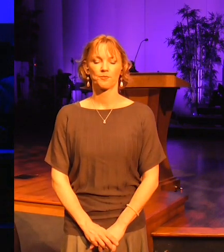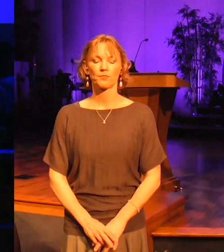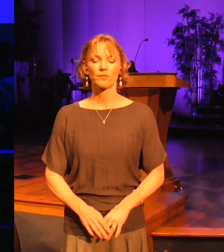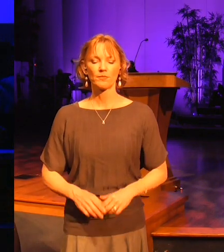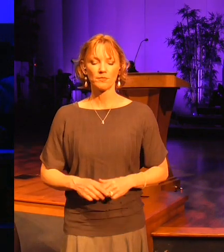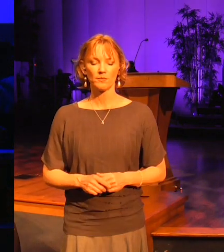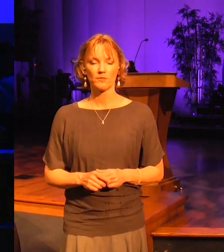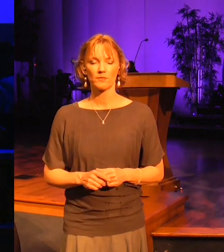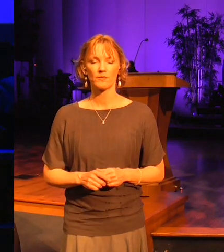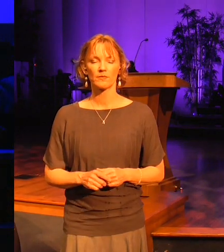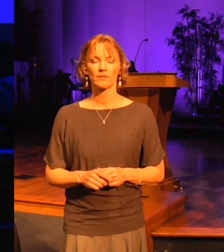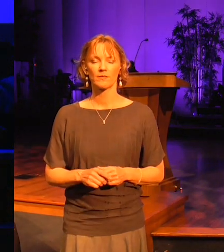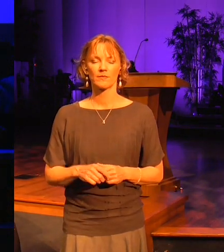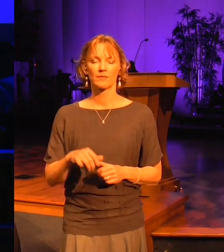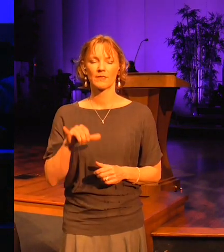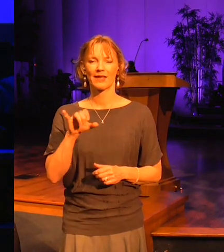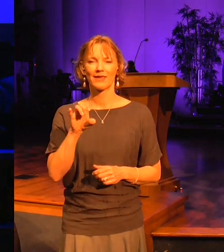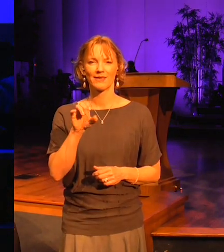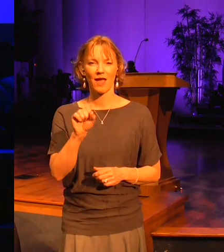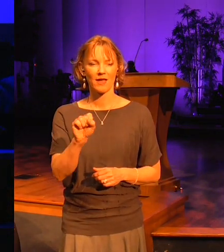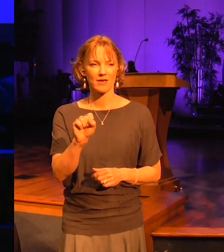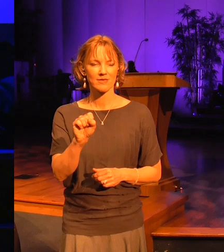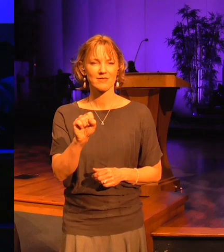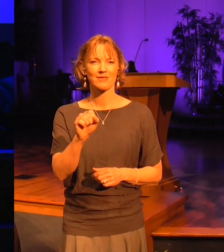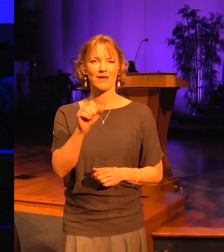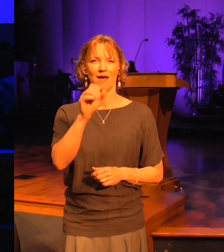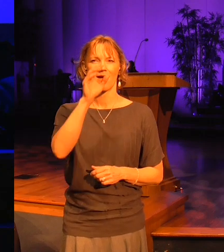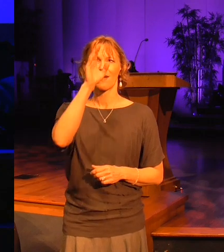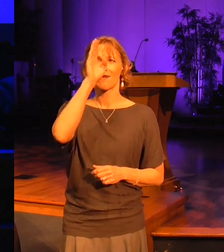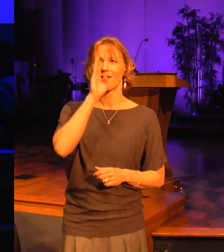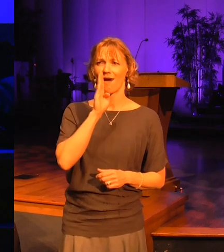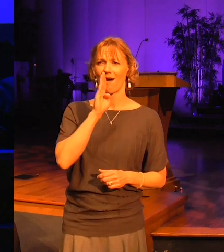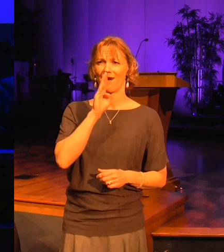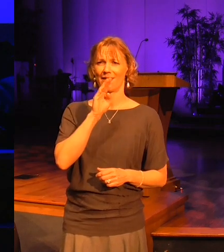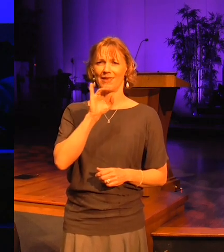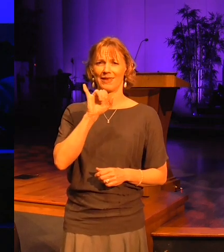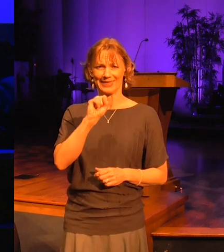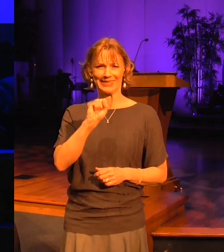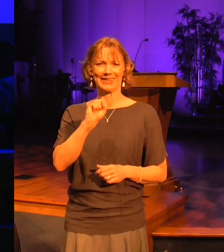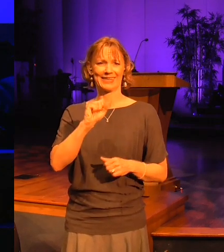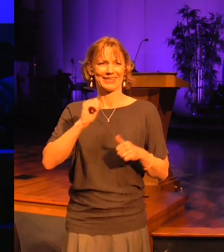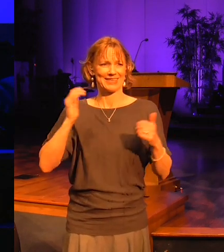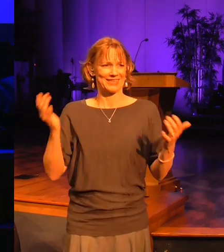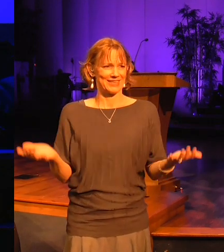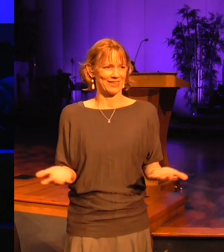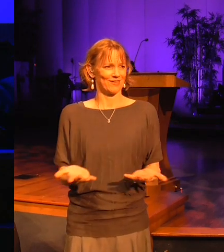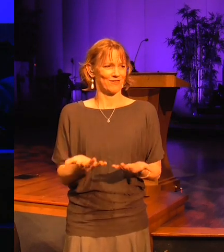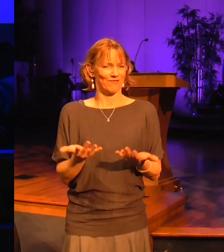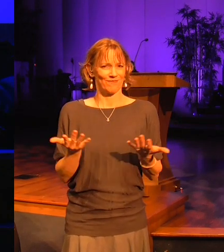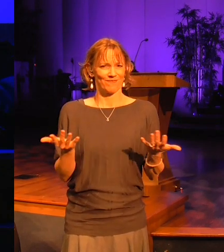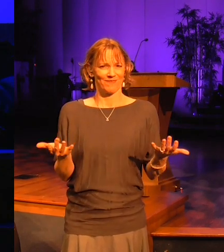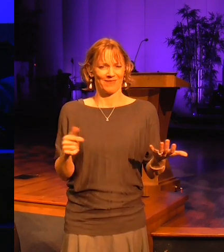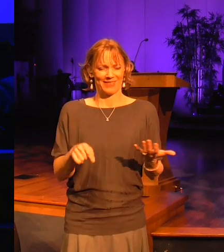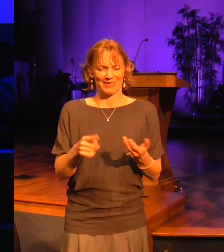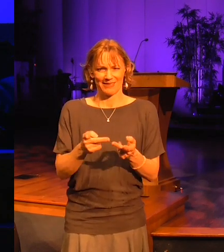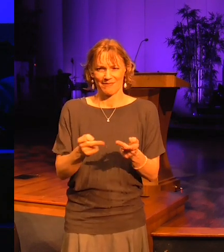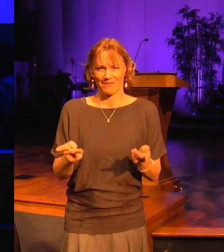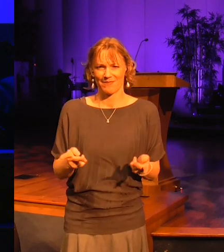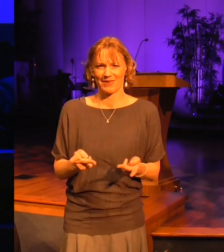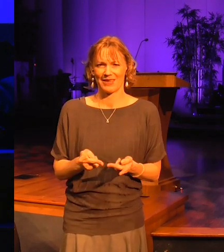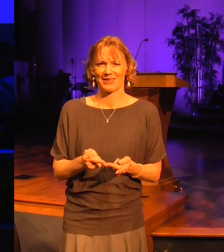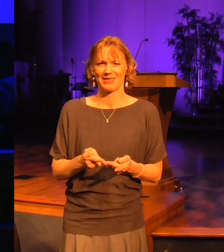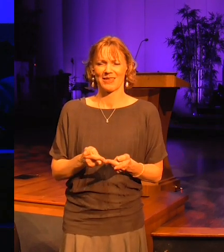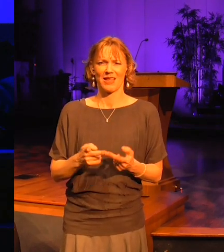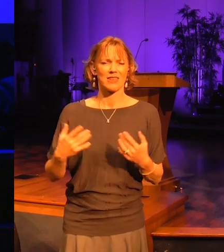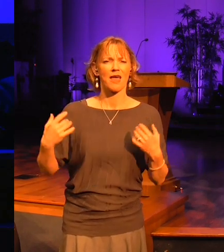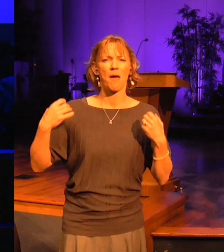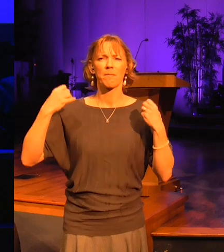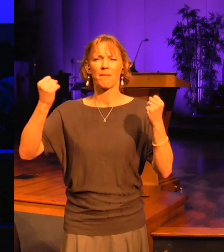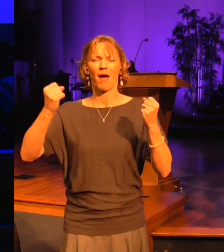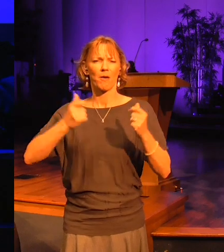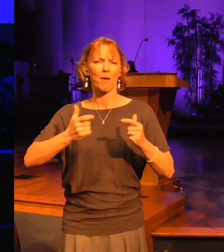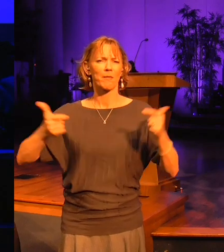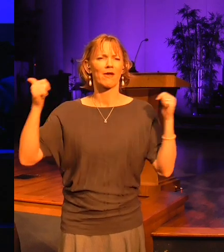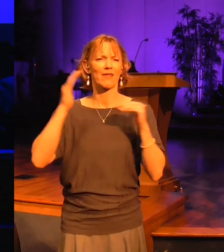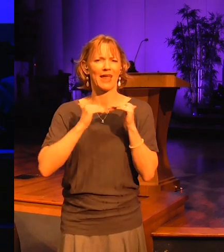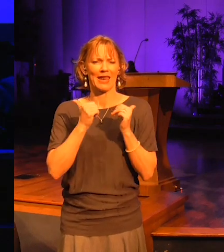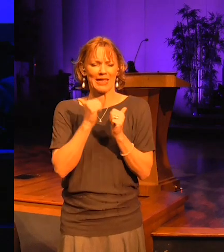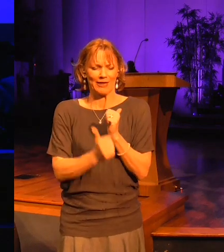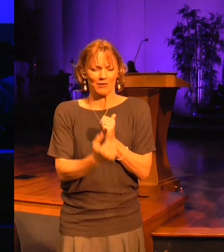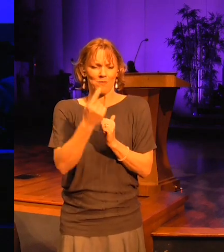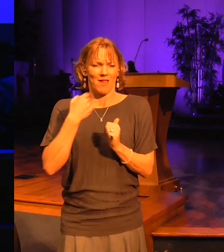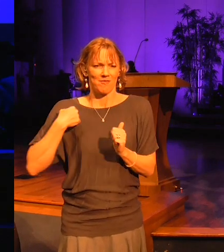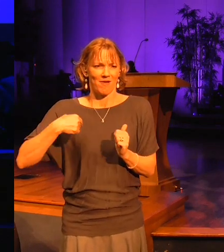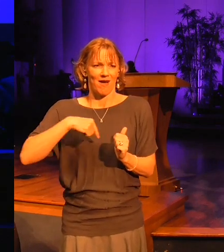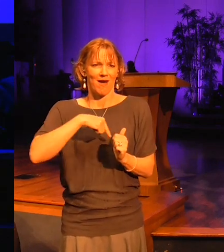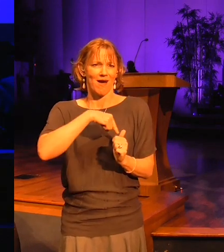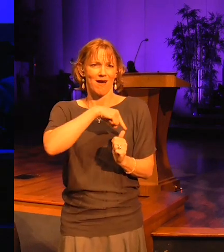yes God is in this place that power that is greater than each one of us that we can use